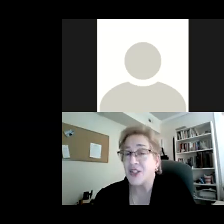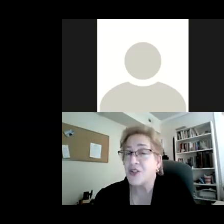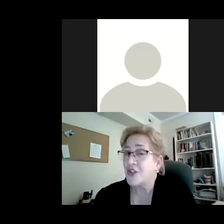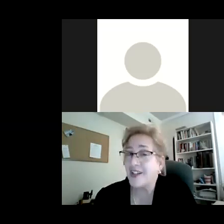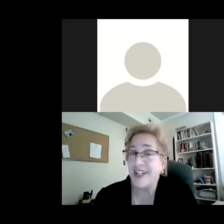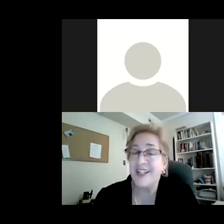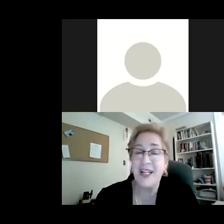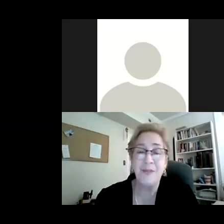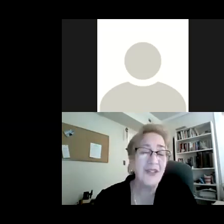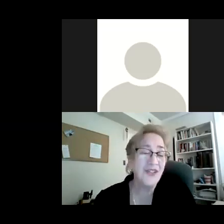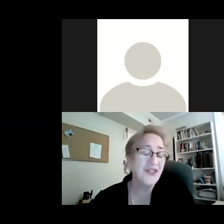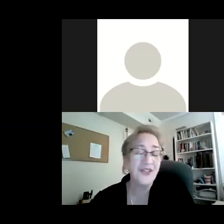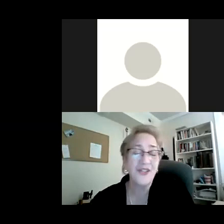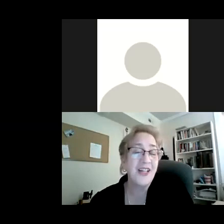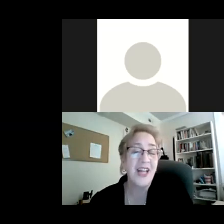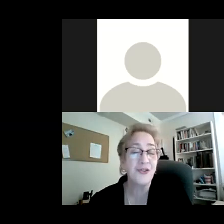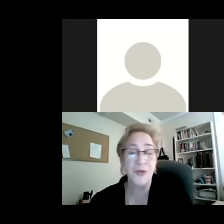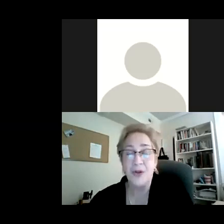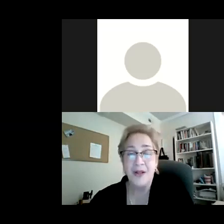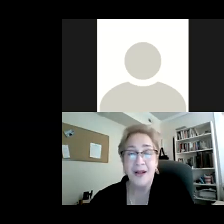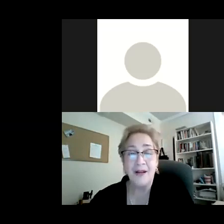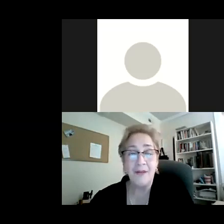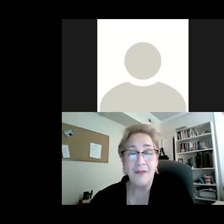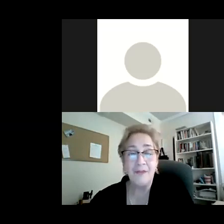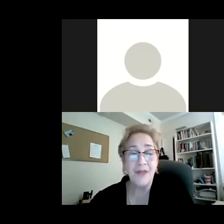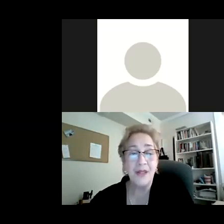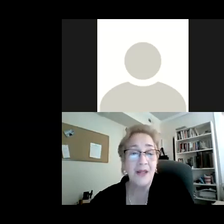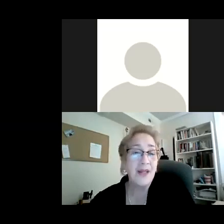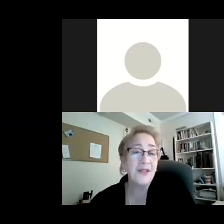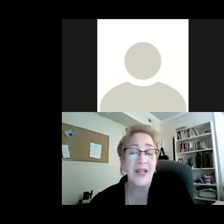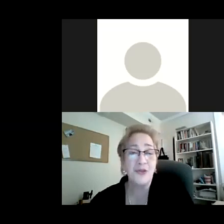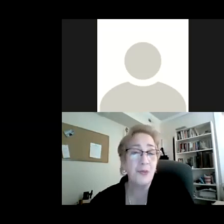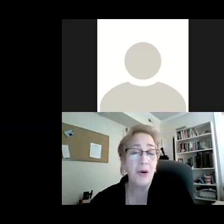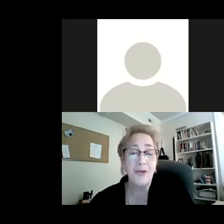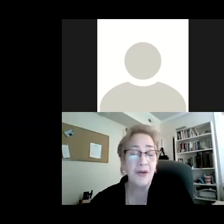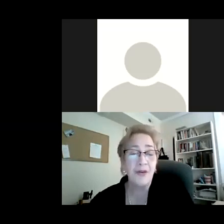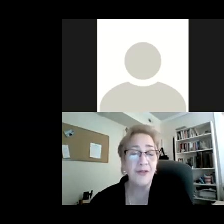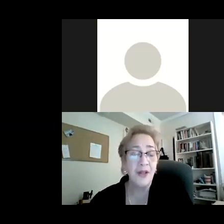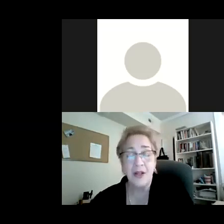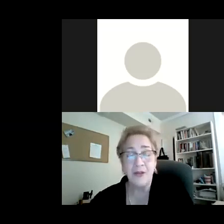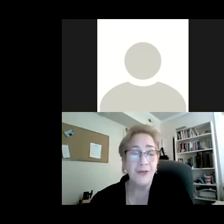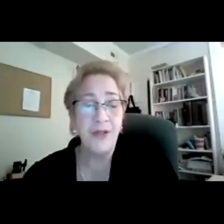And when we're making decisions on a day-to-day basis just on a natural, as a natural part of, you know,